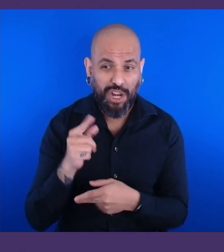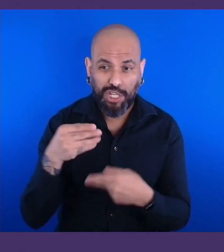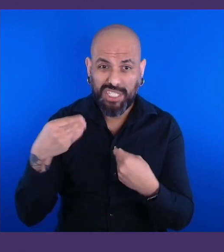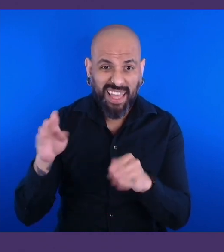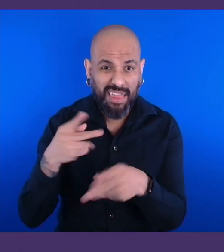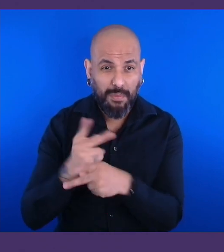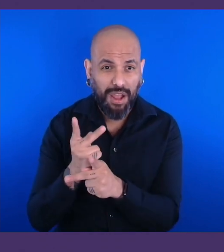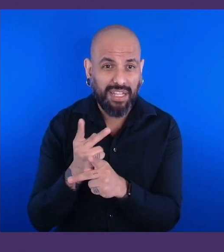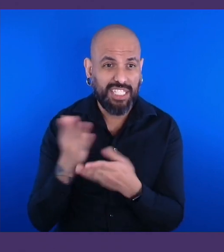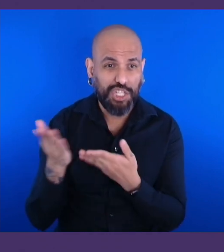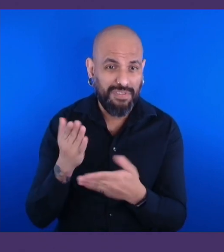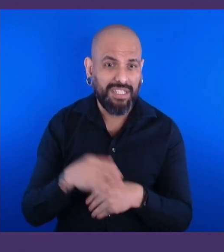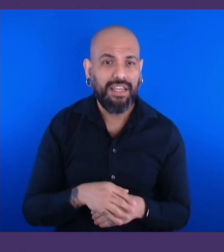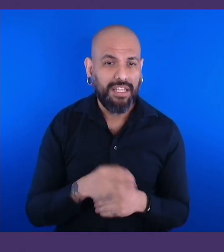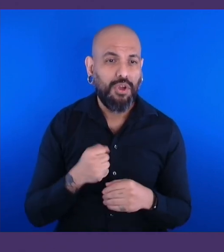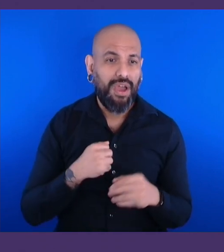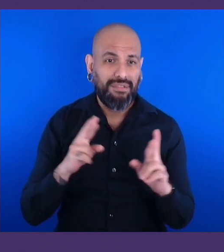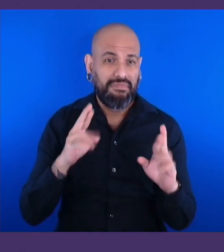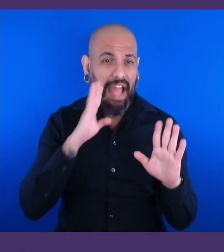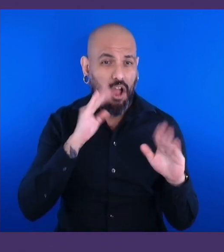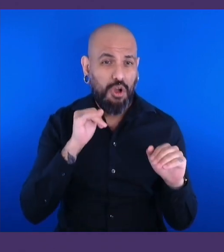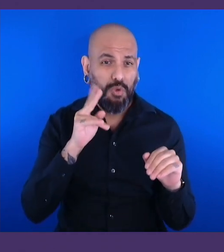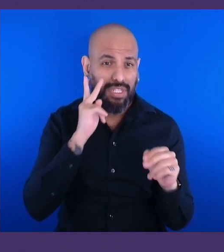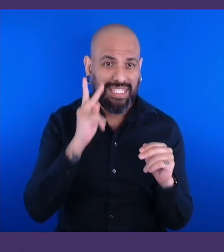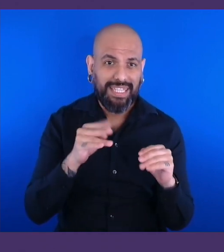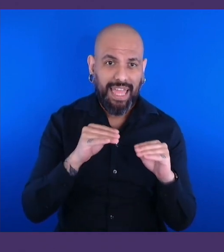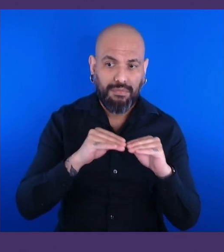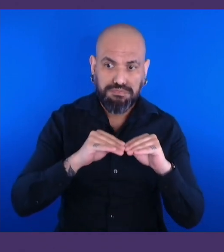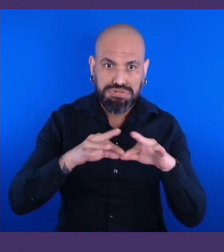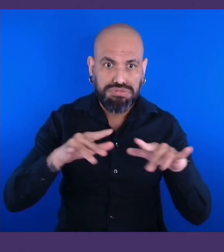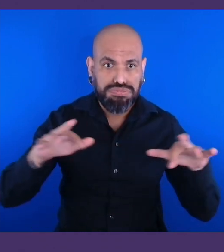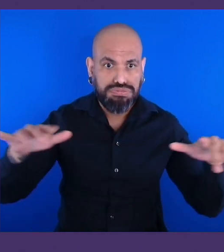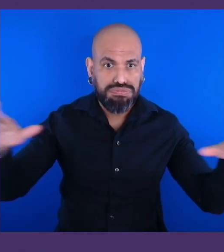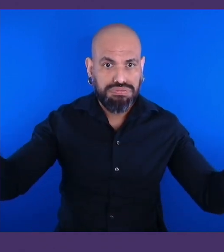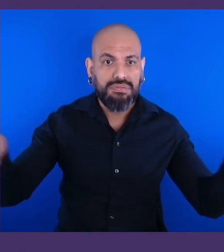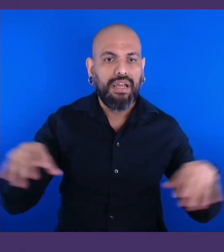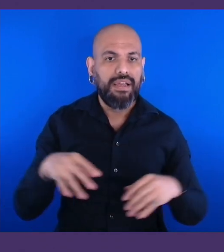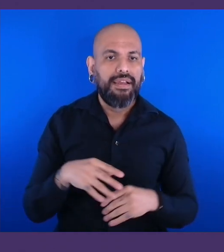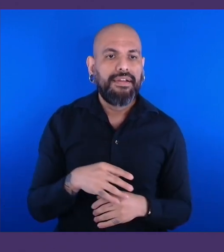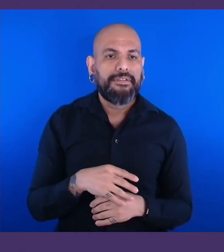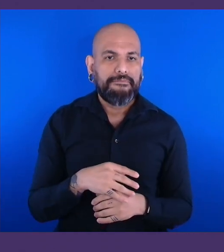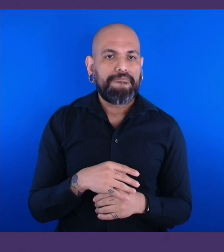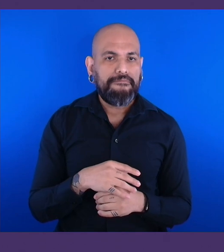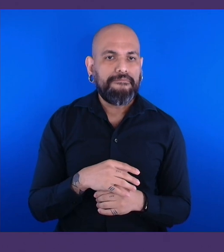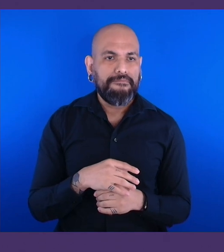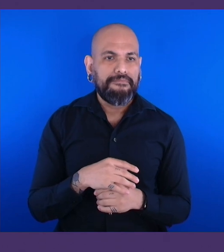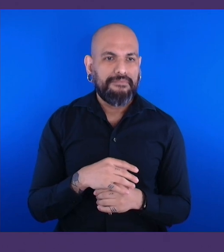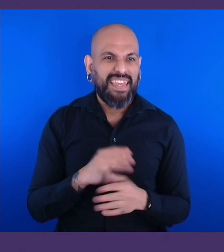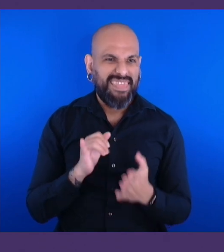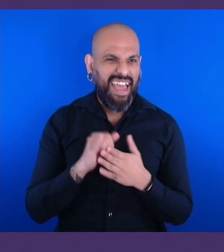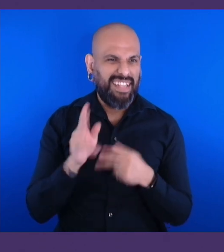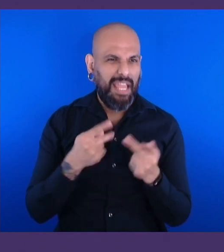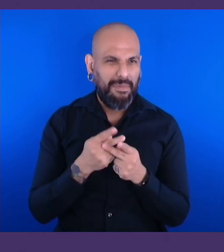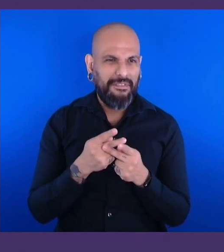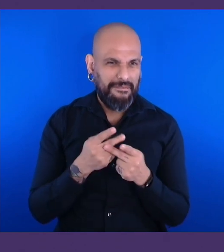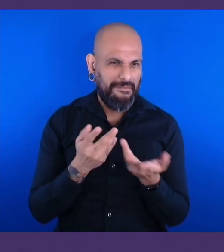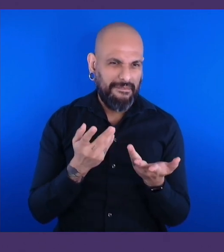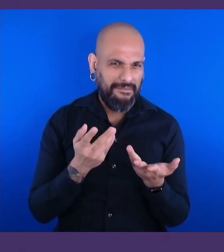And so, I hope we'll see a kind of sideways spread, if you like, of the good things that the EAA represents